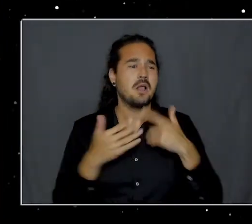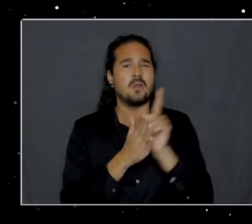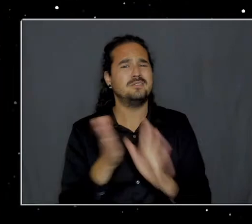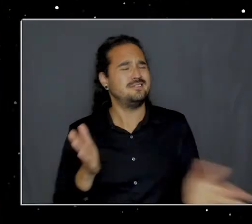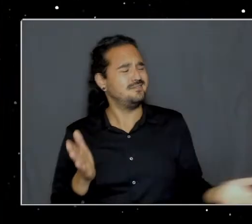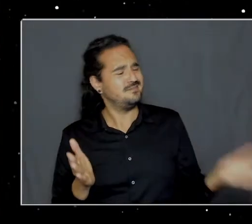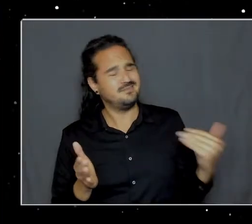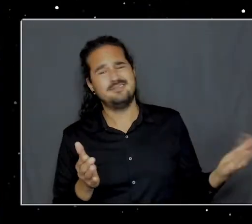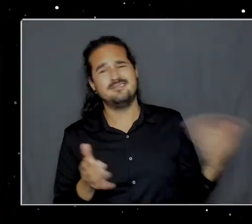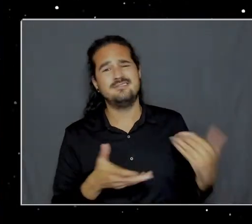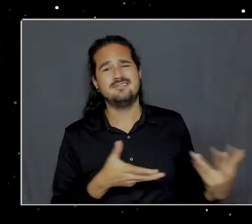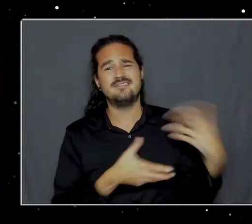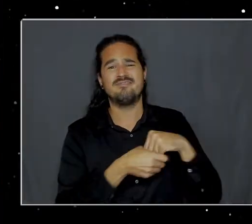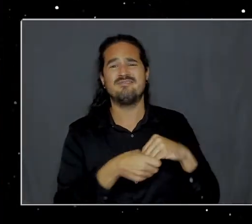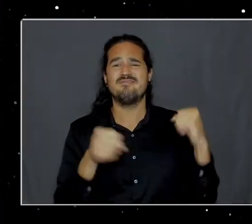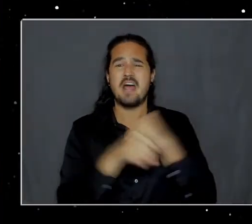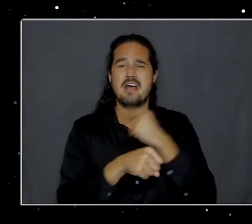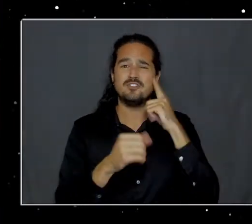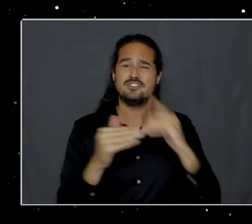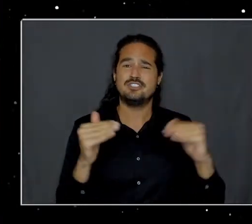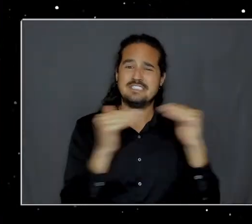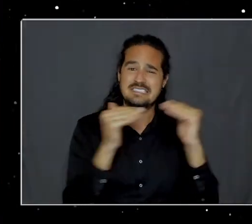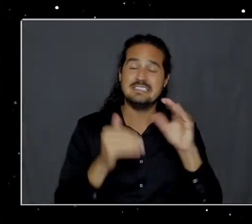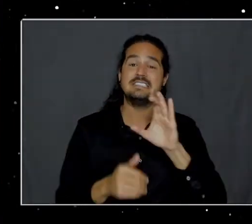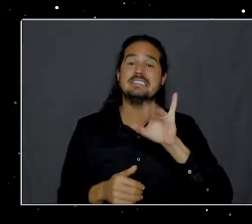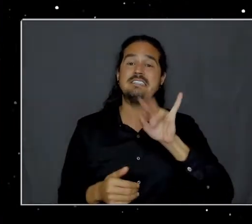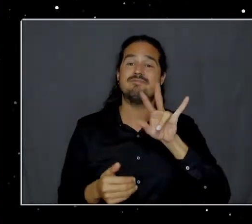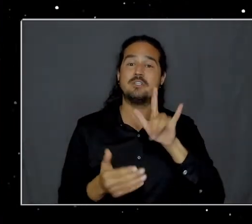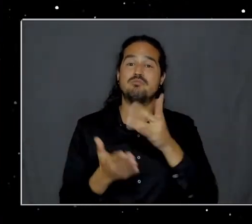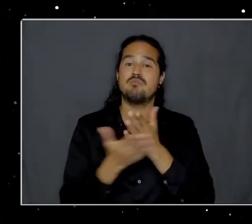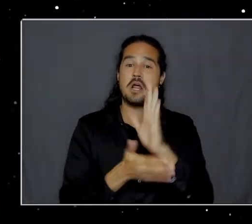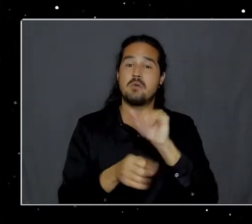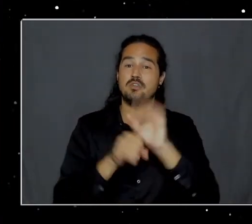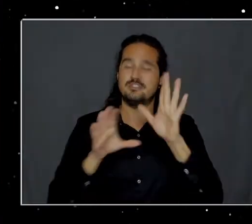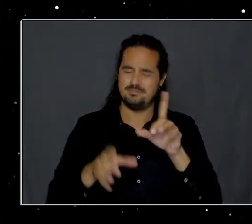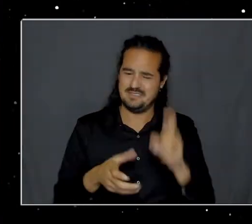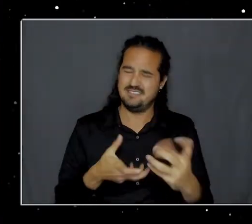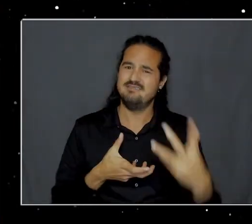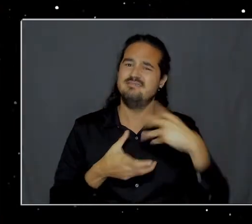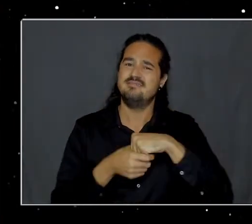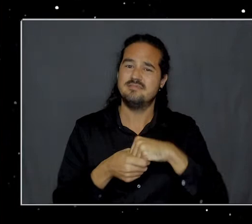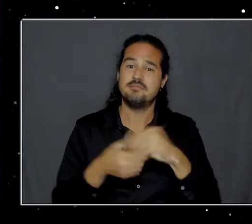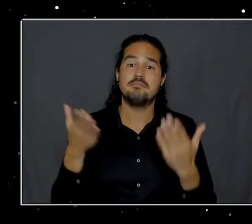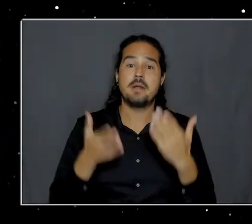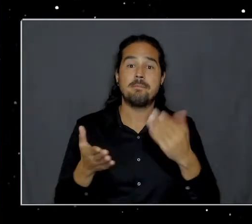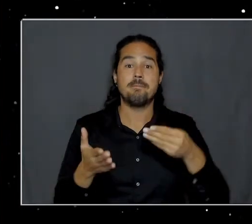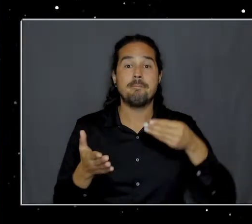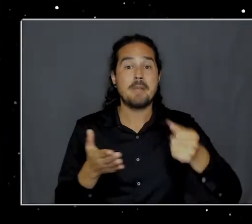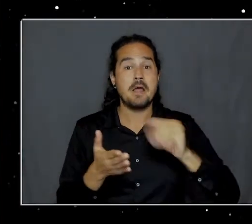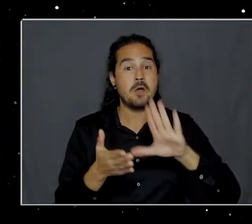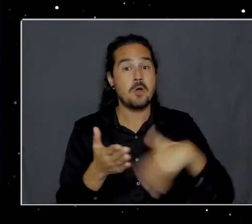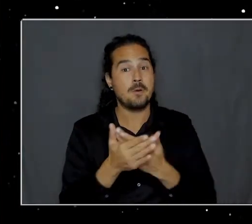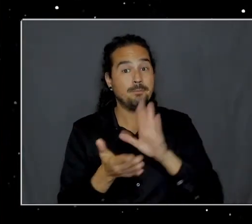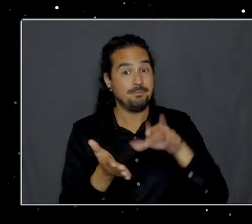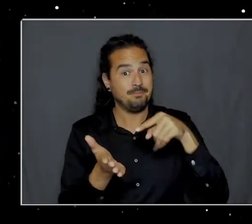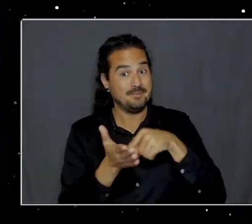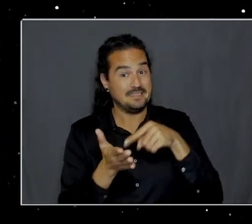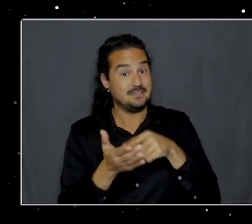FOR JUSTICE. CIVIL RIGHTS WORK SHOULD BE PART OF YOUR PRACTICE. IT MAY NOT PAY ALL OF THE BILLS,